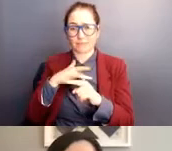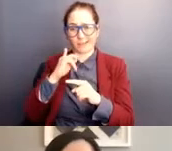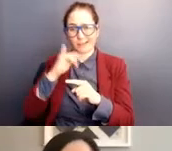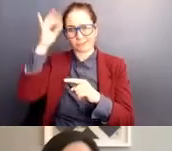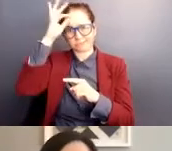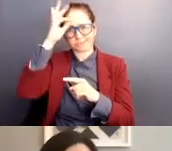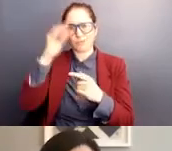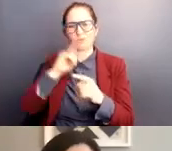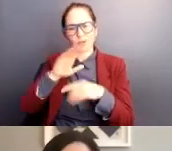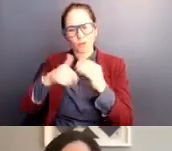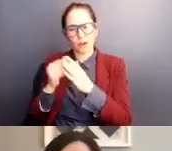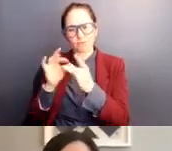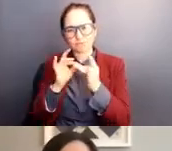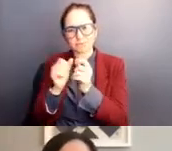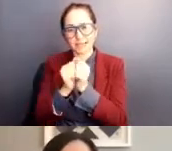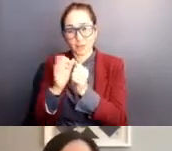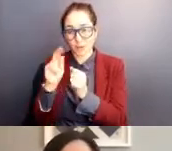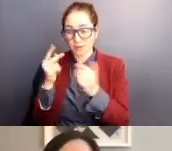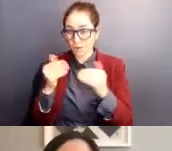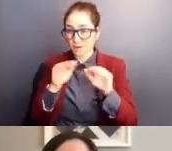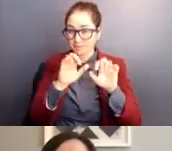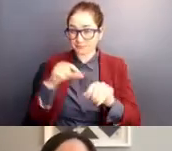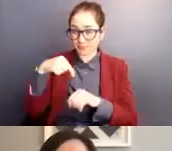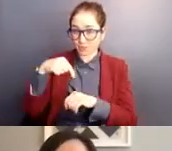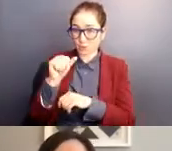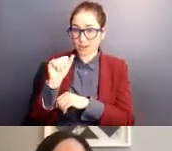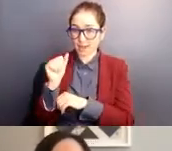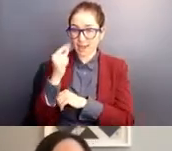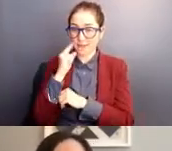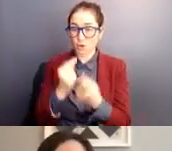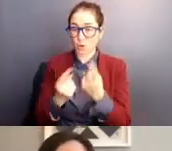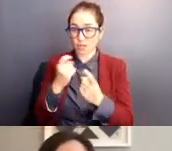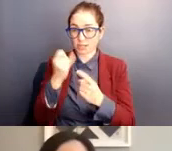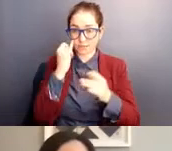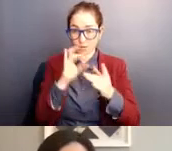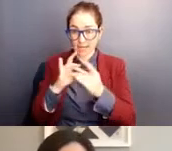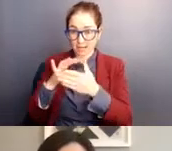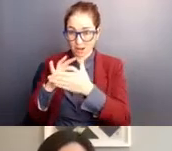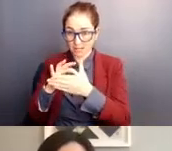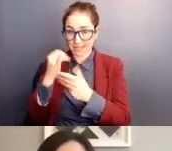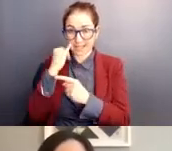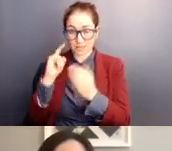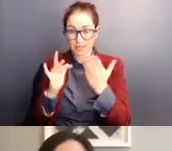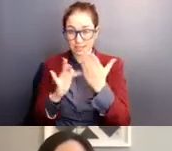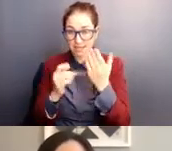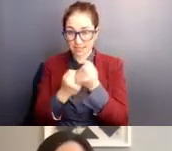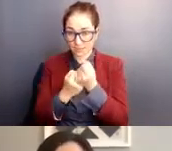Please again use the Q and A for questions related to content, and if you need any technical support, feel free to use the chat